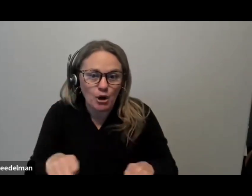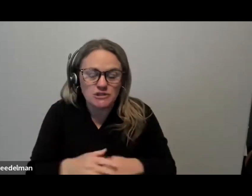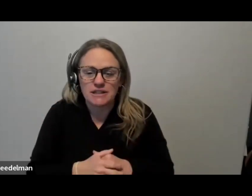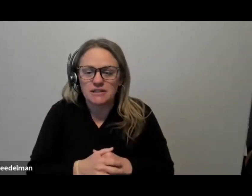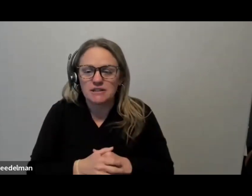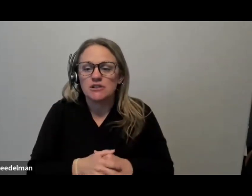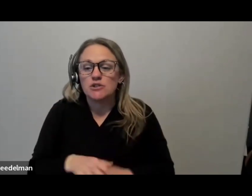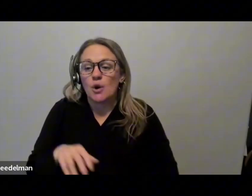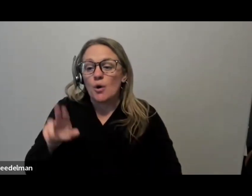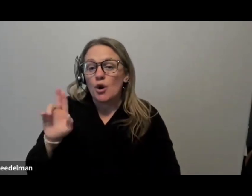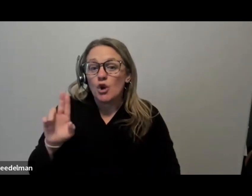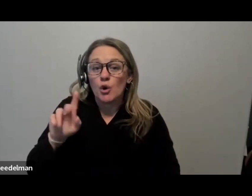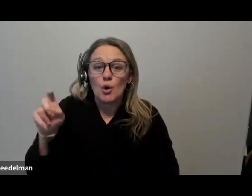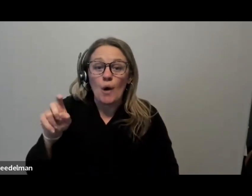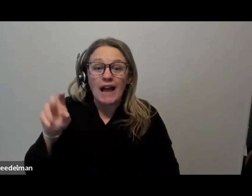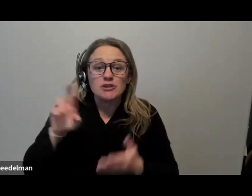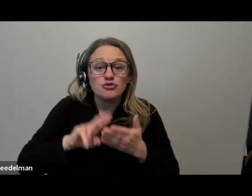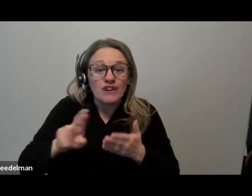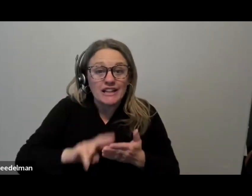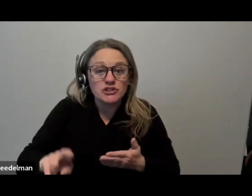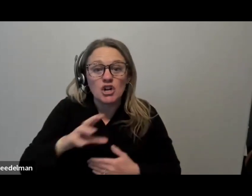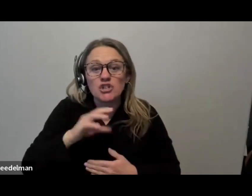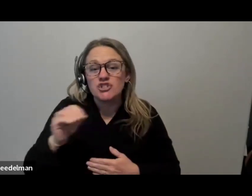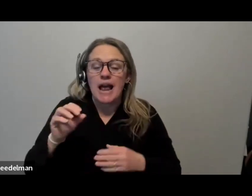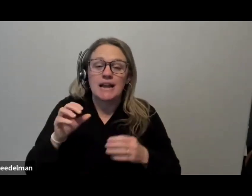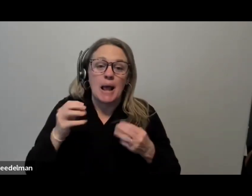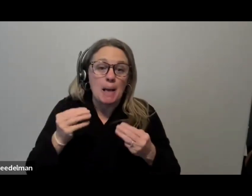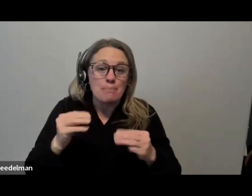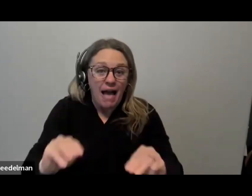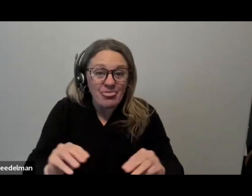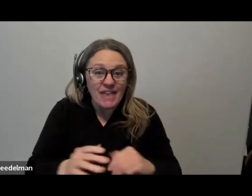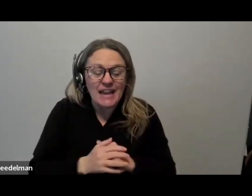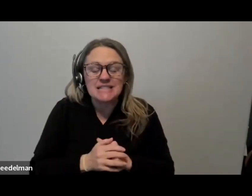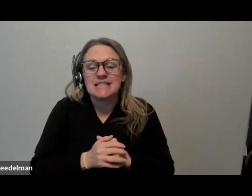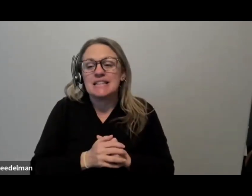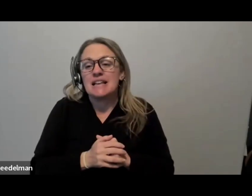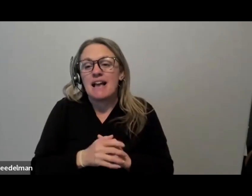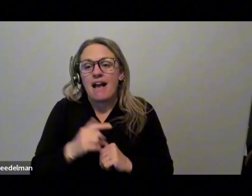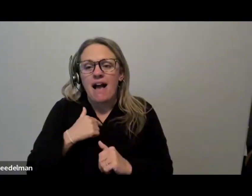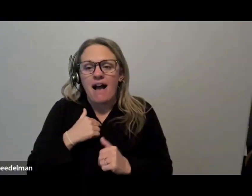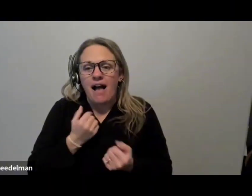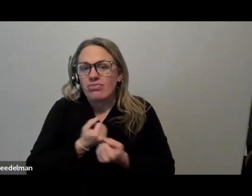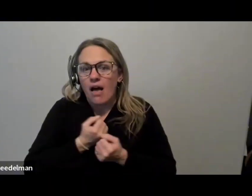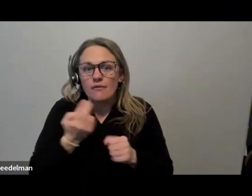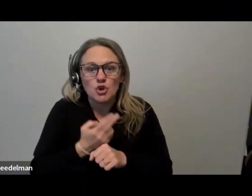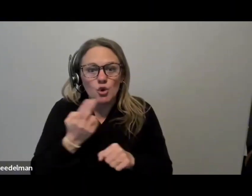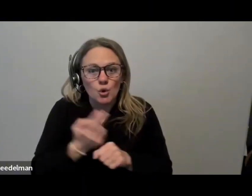and approaches to inclusive research to the like accessibility at large is